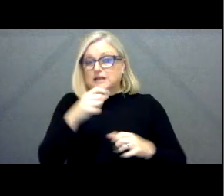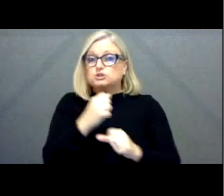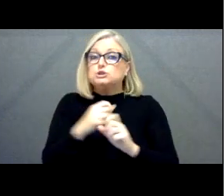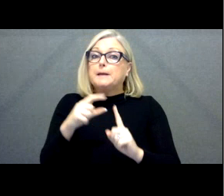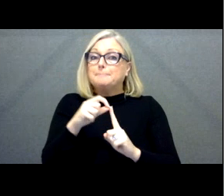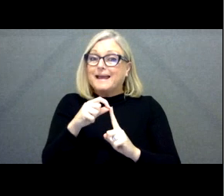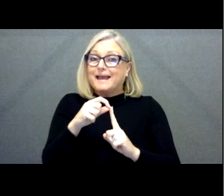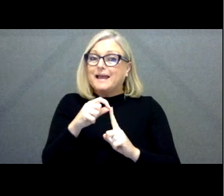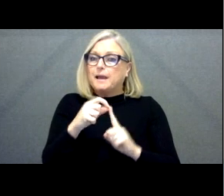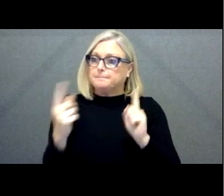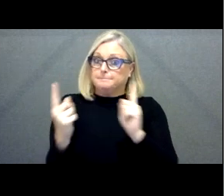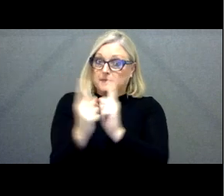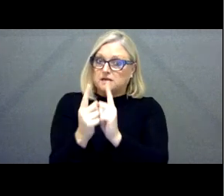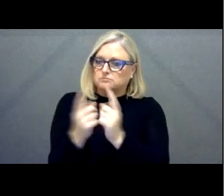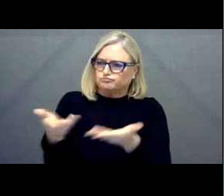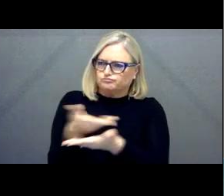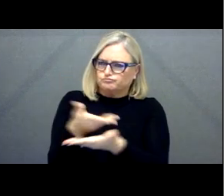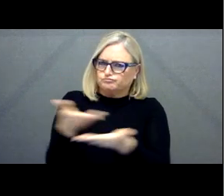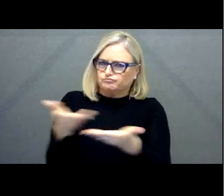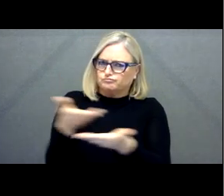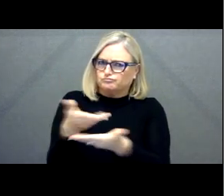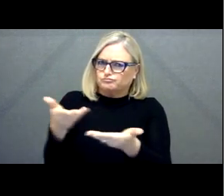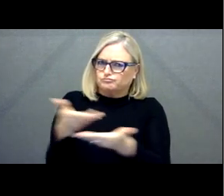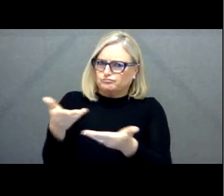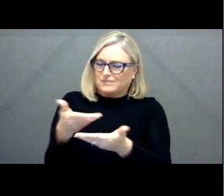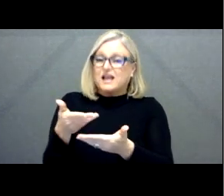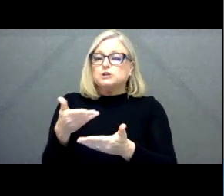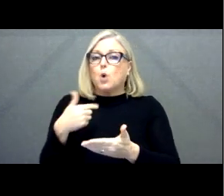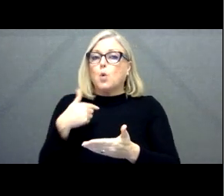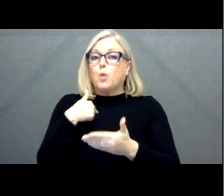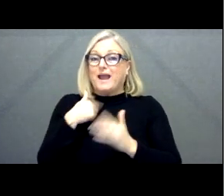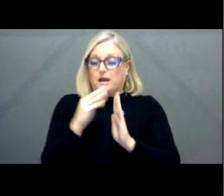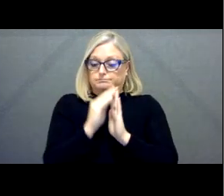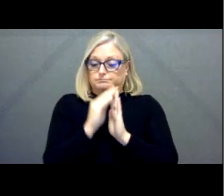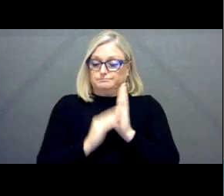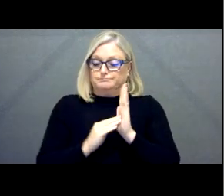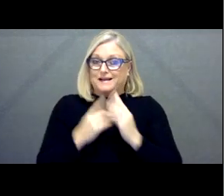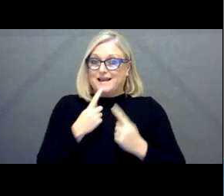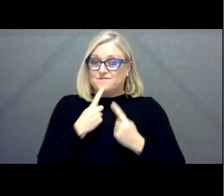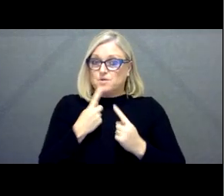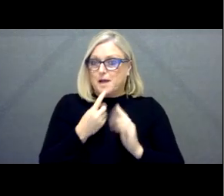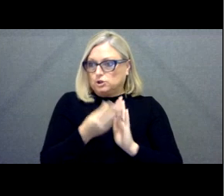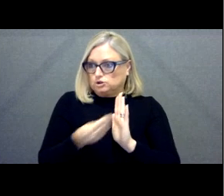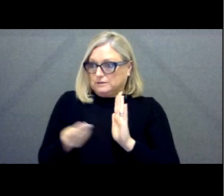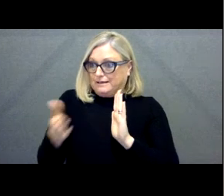for the person in this health referral so that that information is then transferred over to the GP